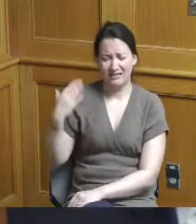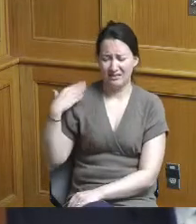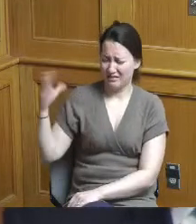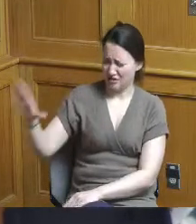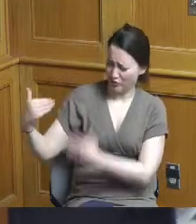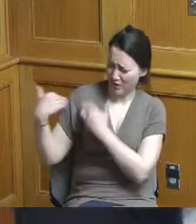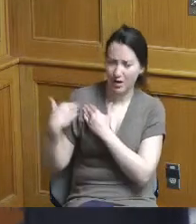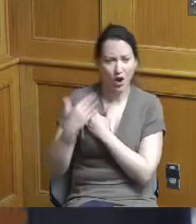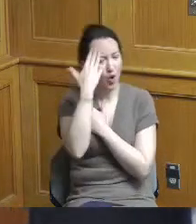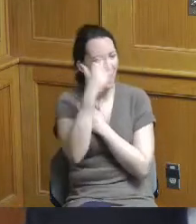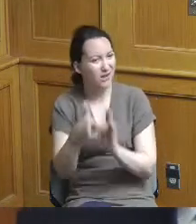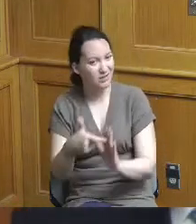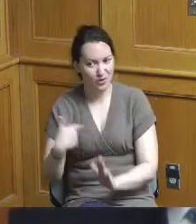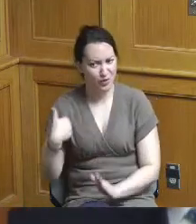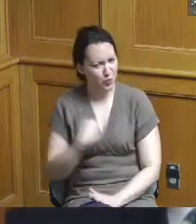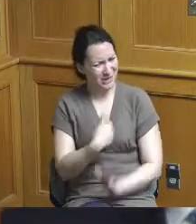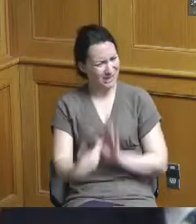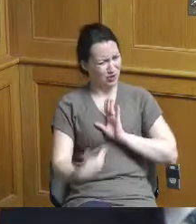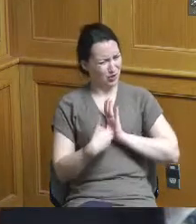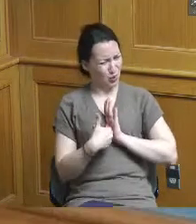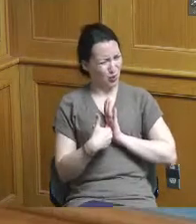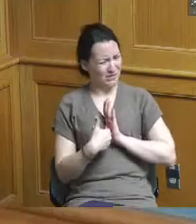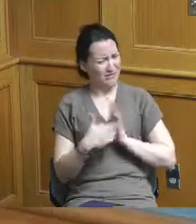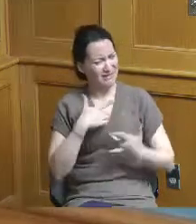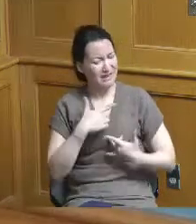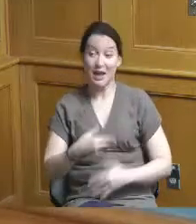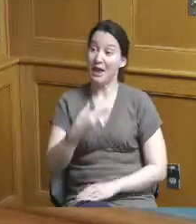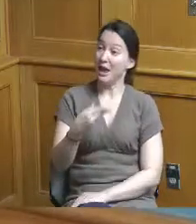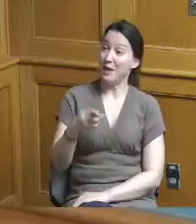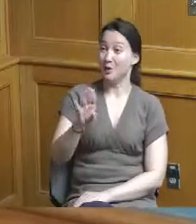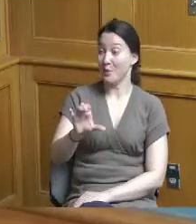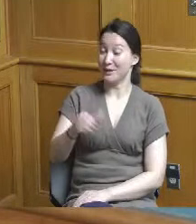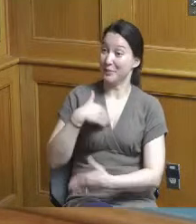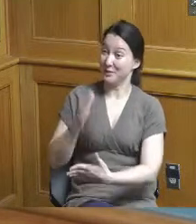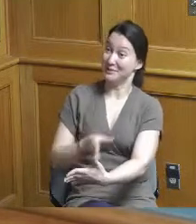did we go to court did we get sued usually as always Hamilton County Getting Sued did we get